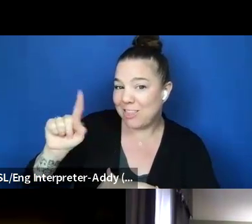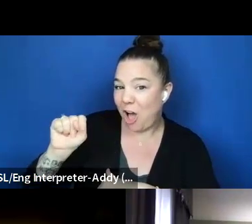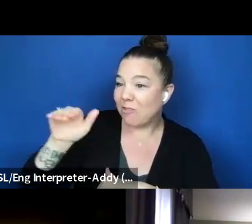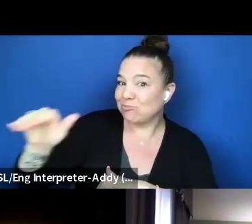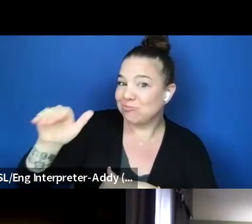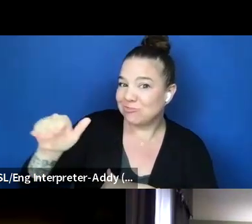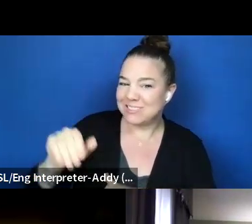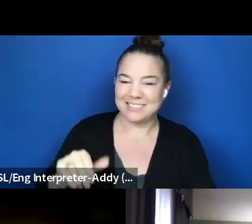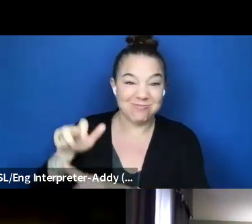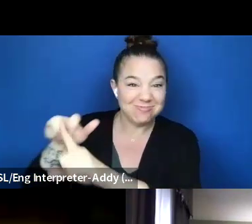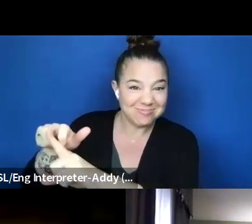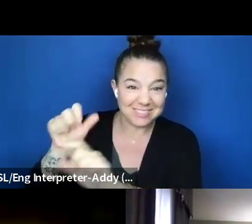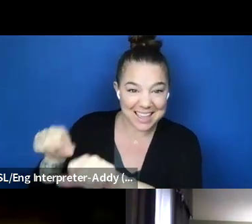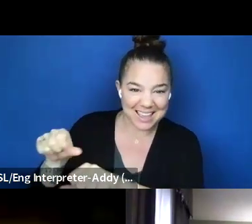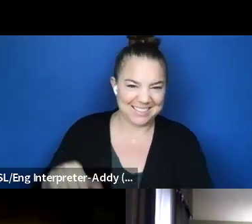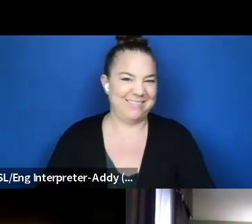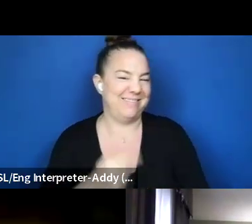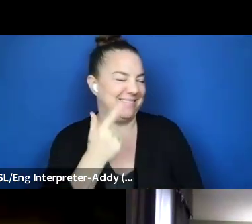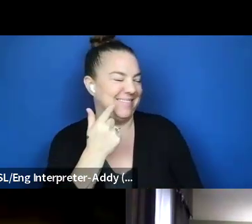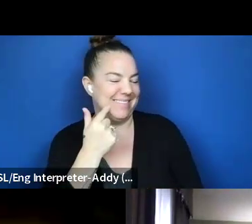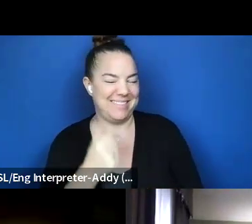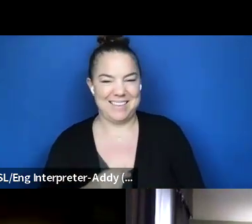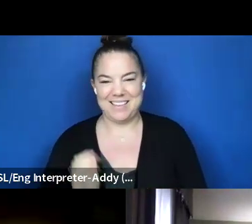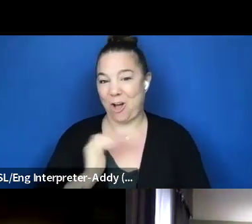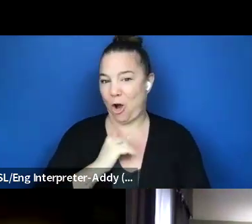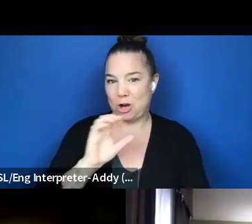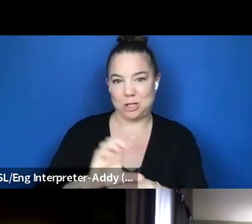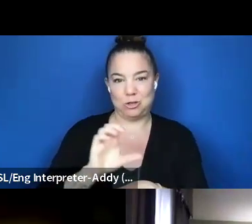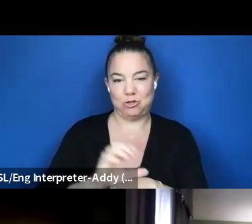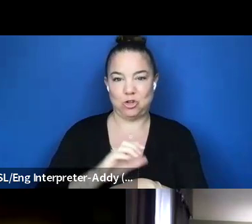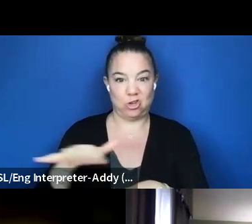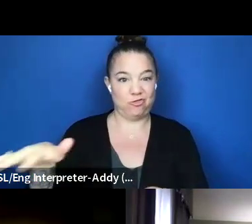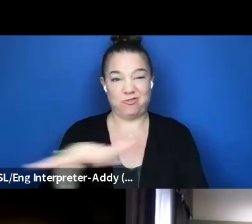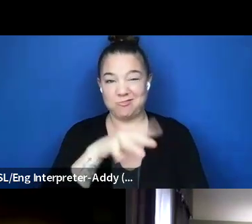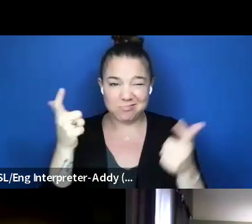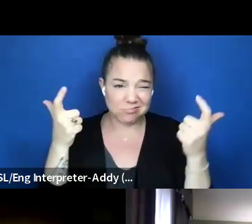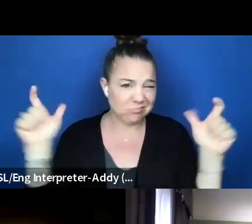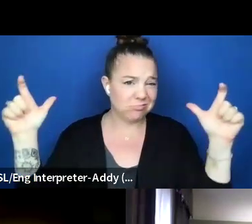Adeleigh Belyeu: yeah. Our our church campus is expansive. Brooke Wilson (she/her): Ow!